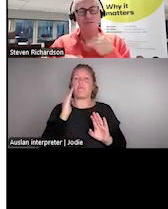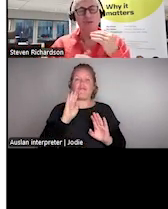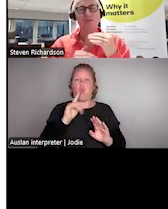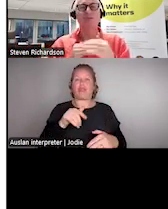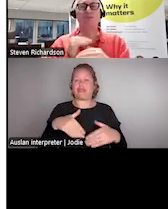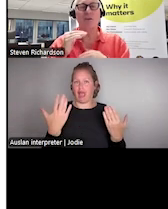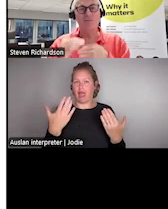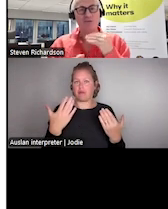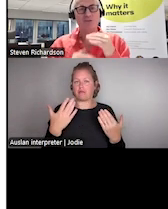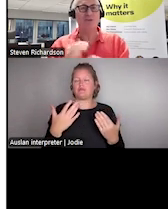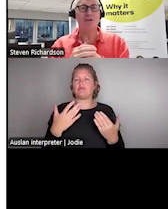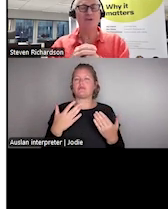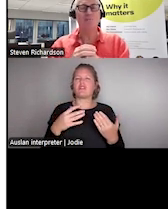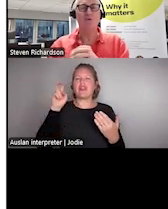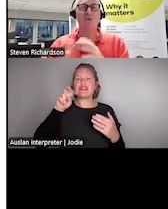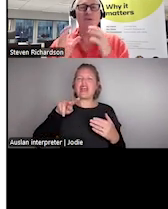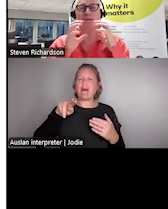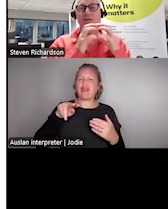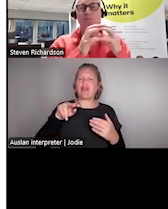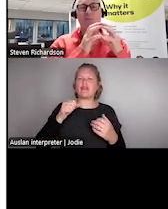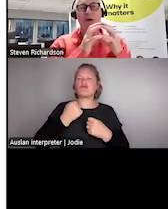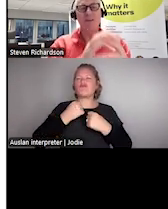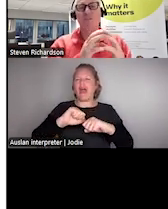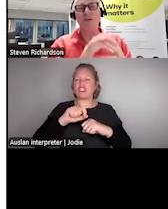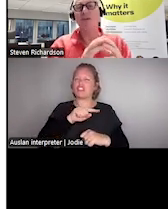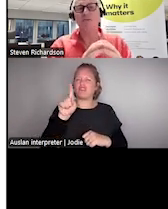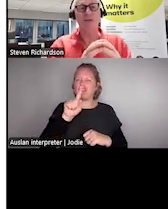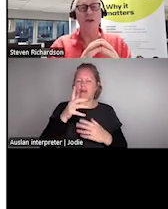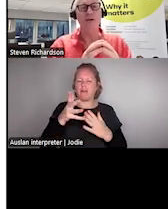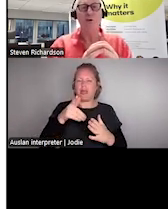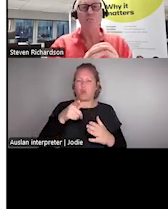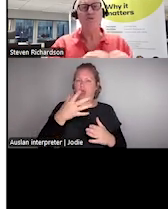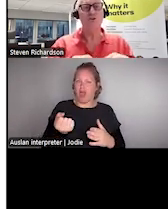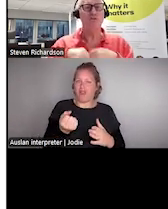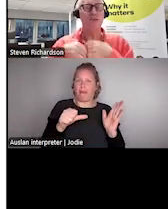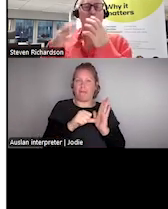strategy or leveraging strategy, where you can get some money in the bank which you can